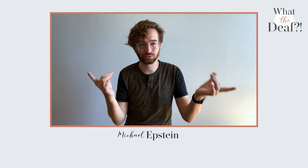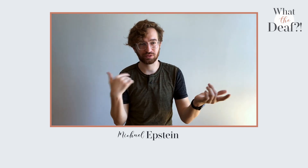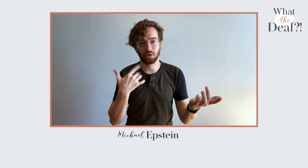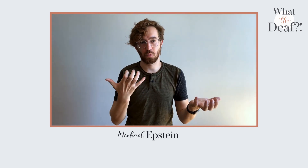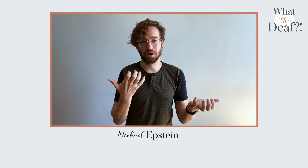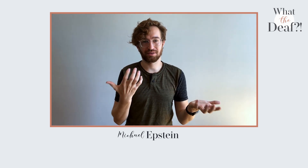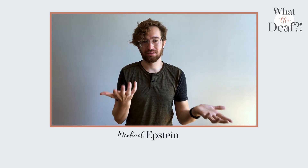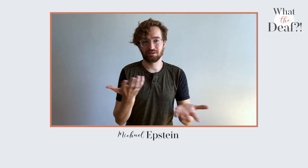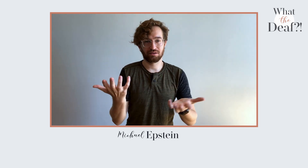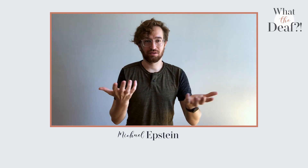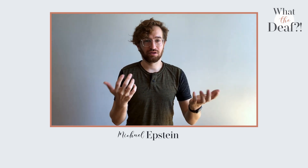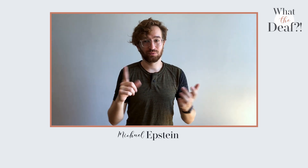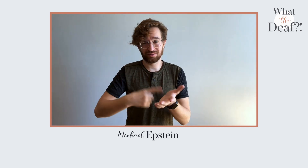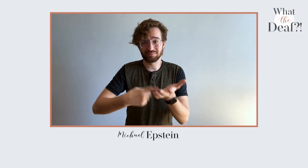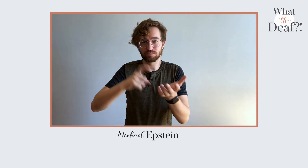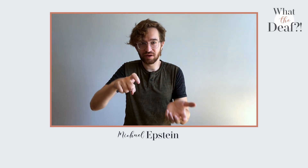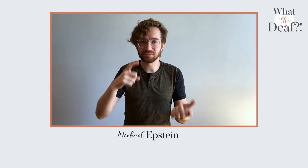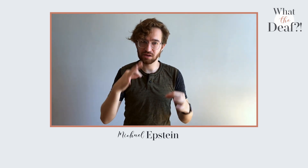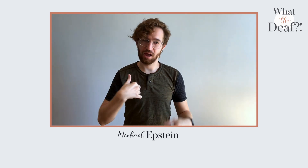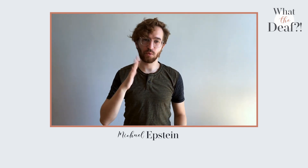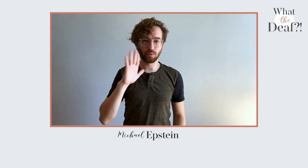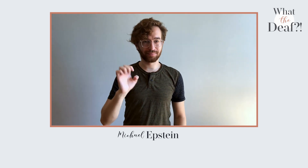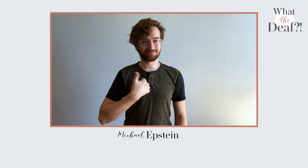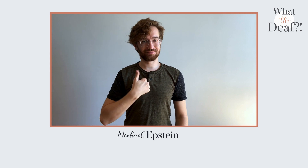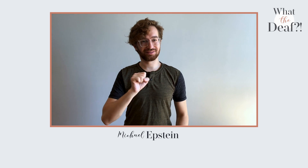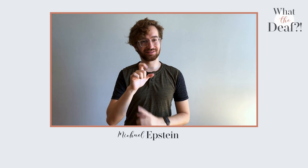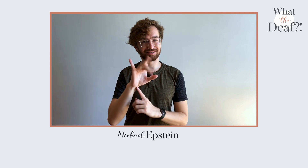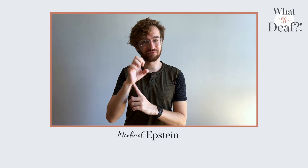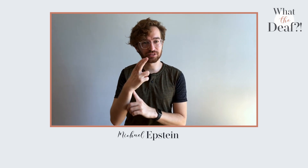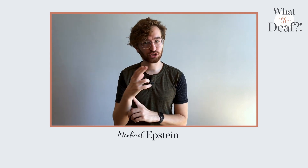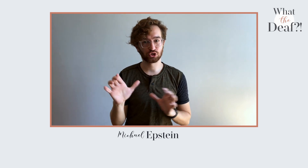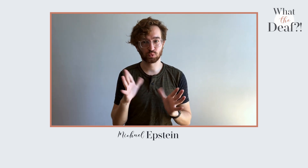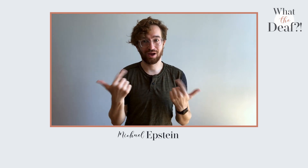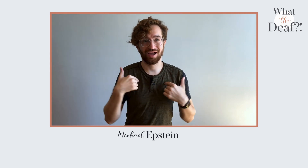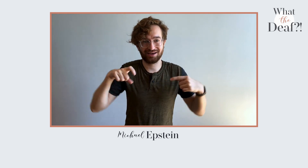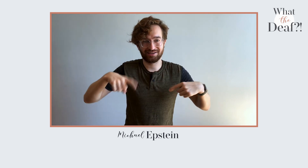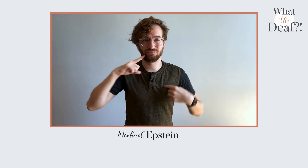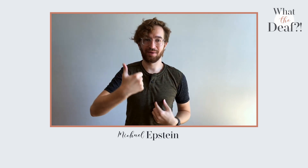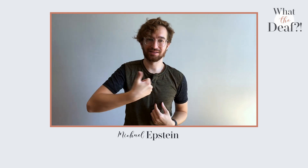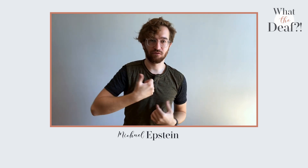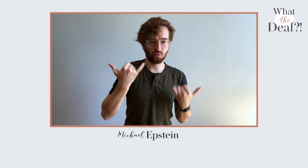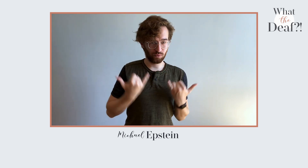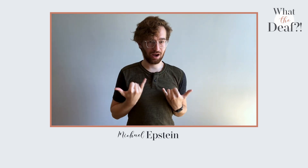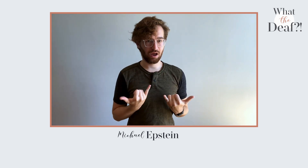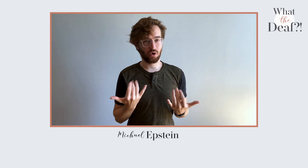And sometimes you have to decide that you're going to be selfish and do what you need to do for yourself in that moment.